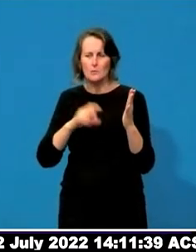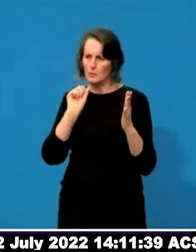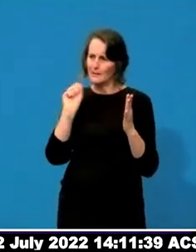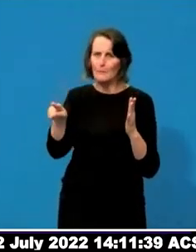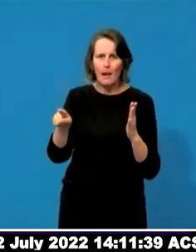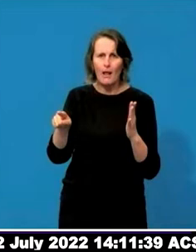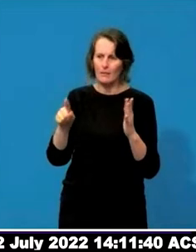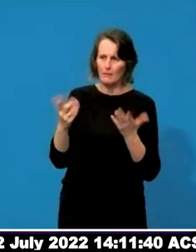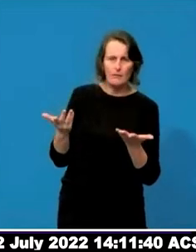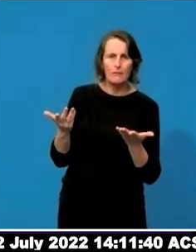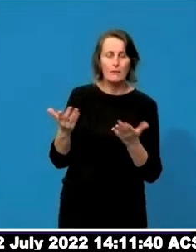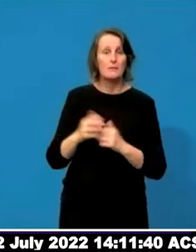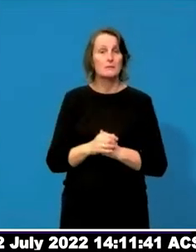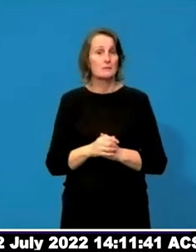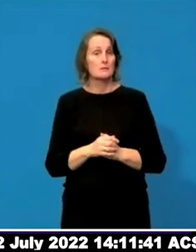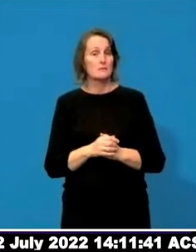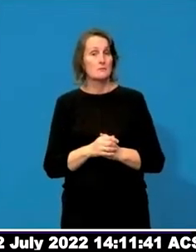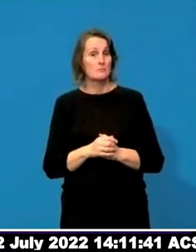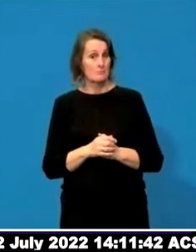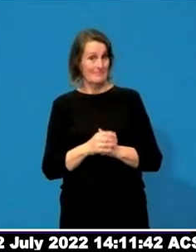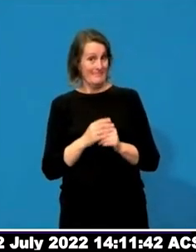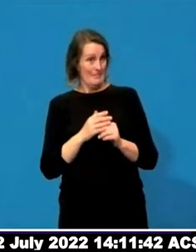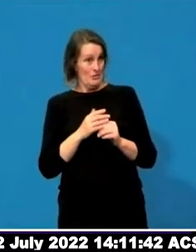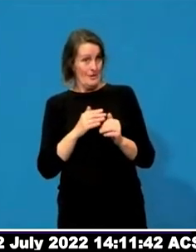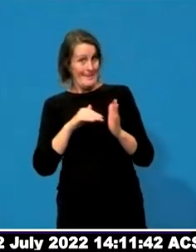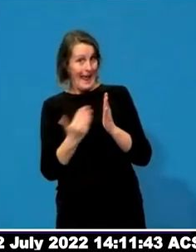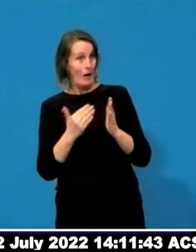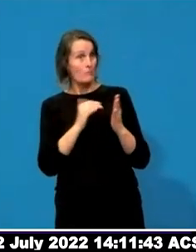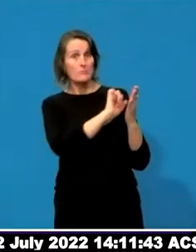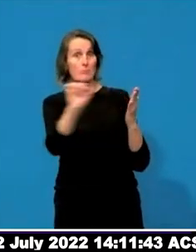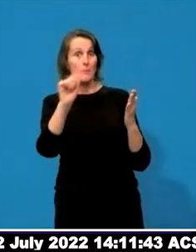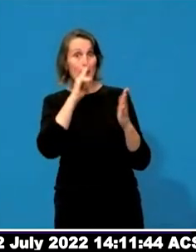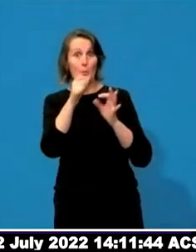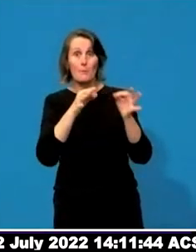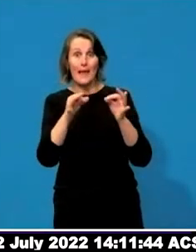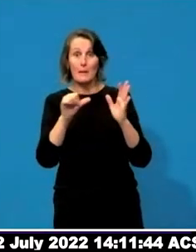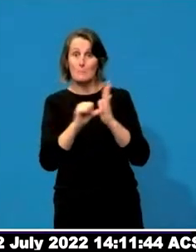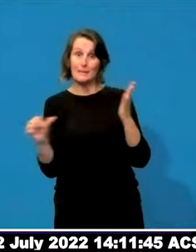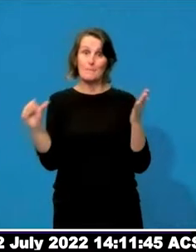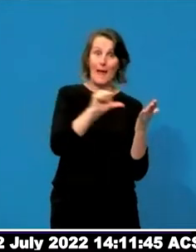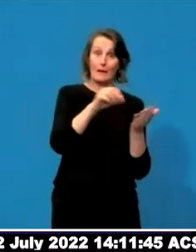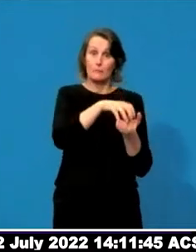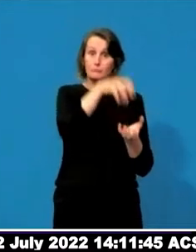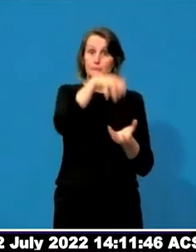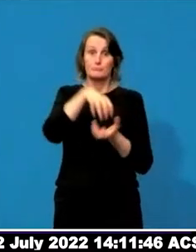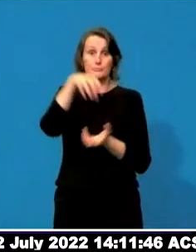as to whether or not those reductions have been rectified? MS McRAE: We have some made some inquiries, but,